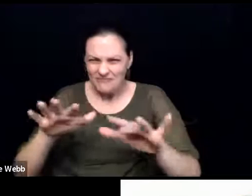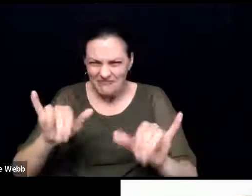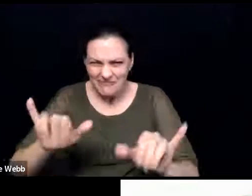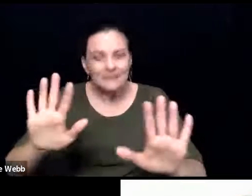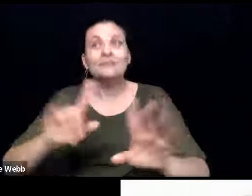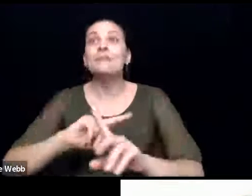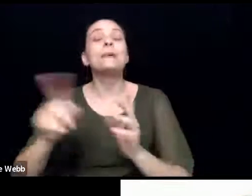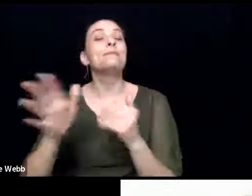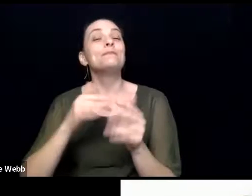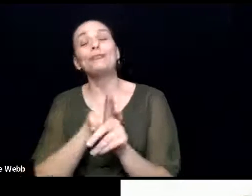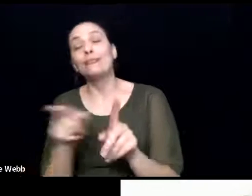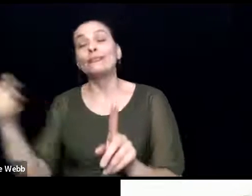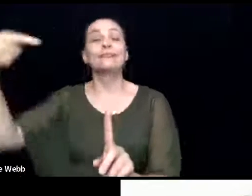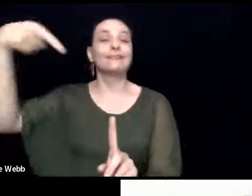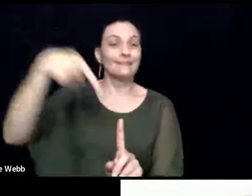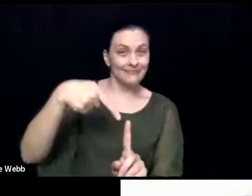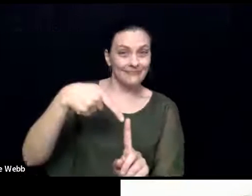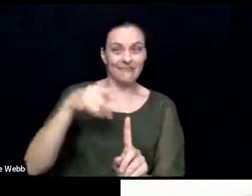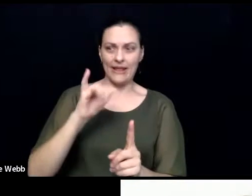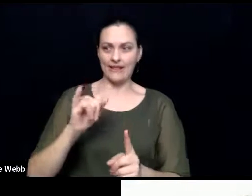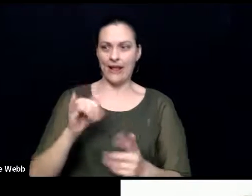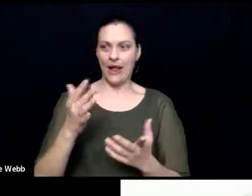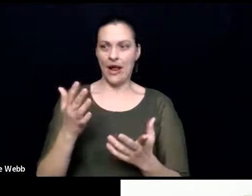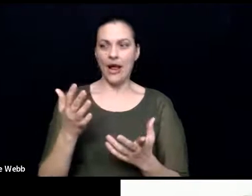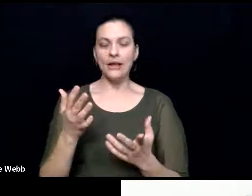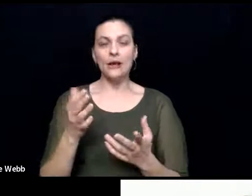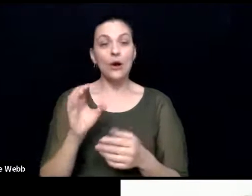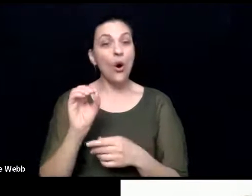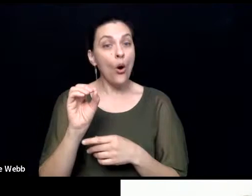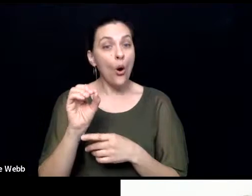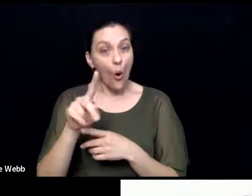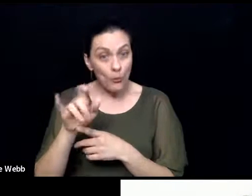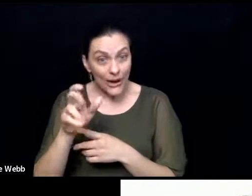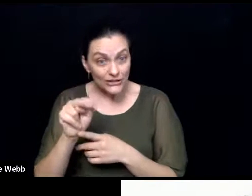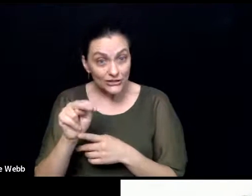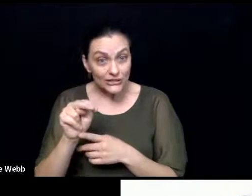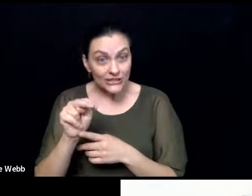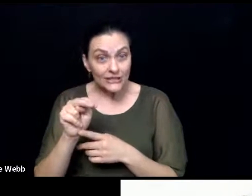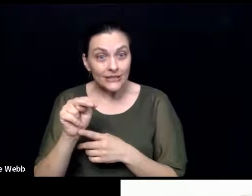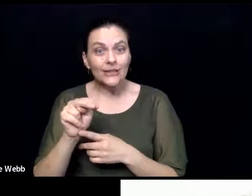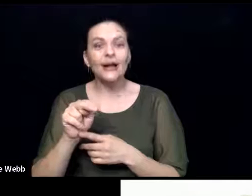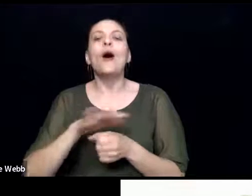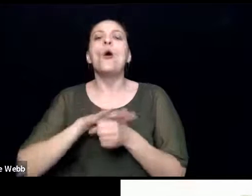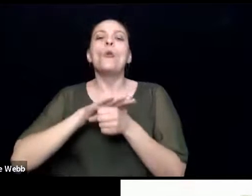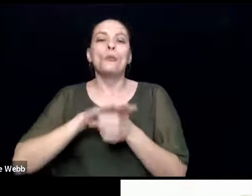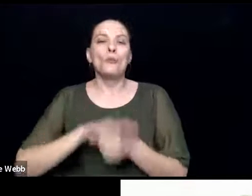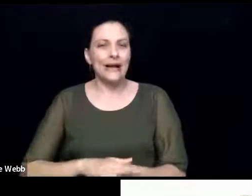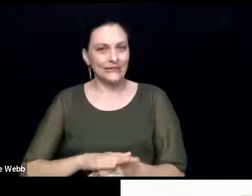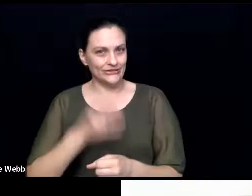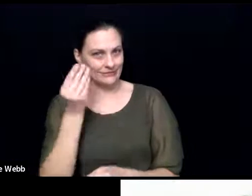you know, basically it is this idea that we live, again, in structural racism,